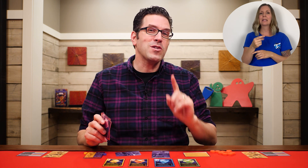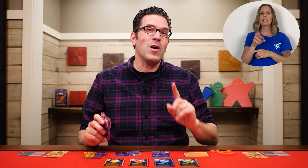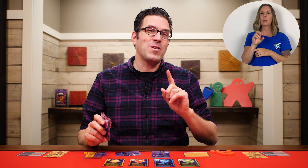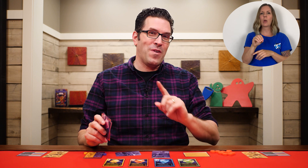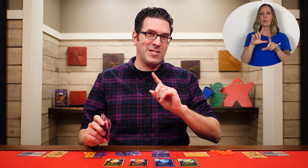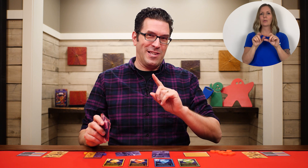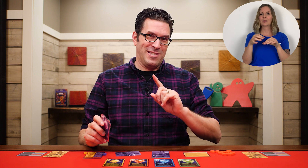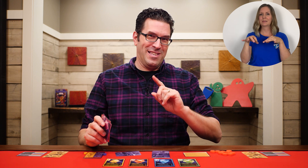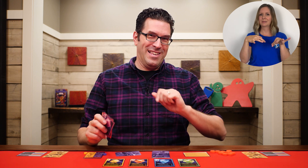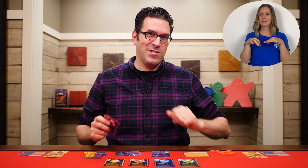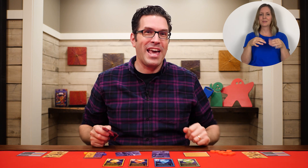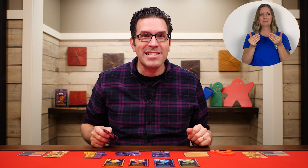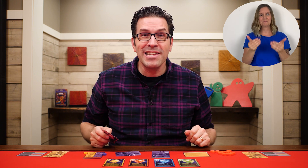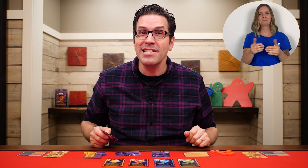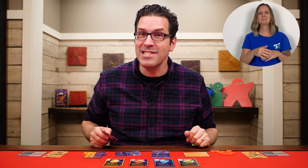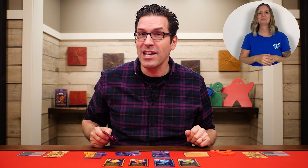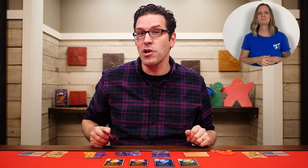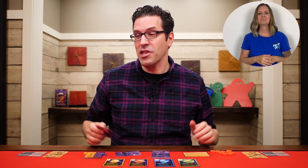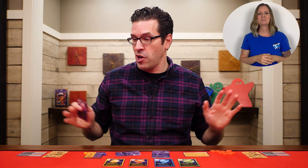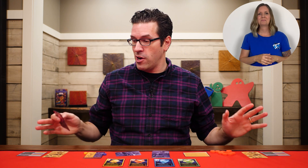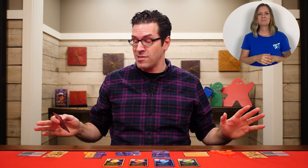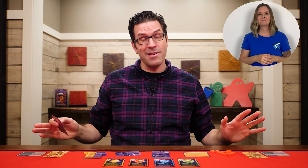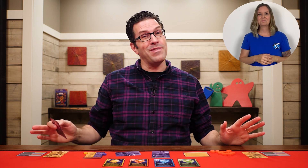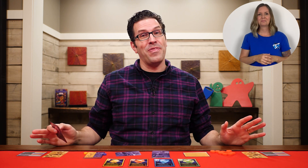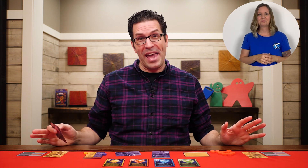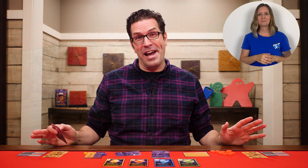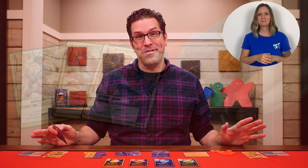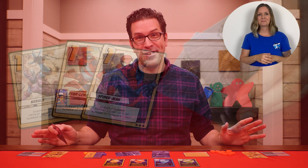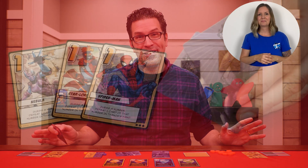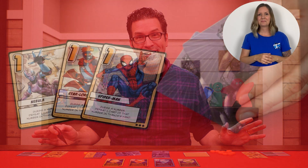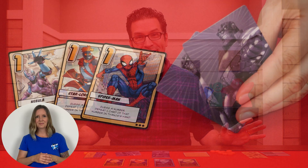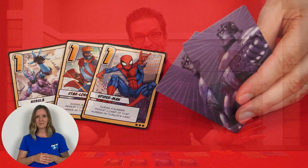Heroes aren’t defenseless. So next, let’s take a look at the cards that they have. All